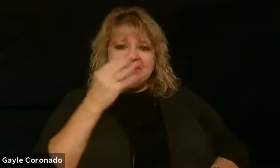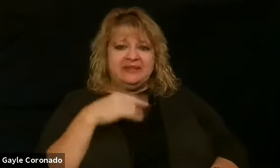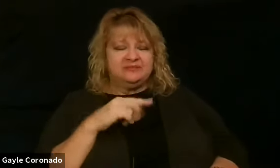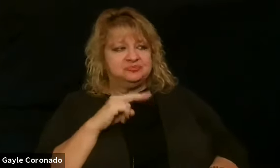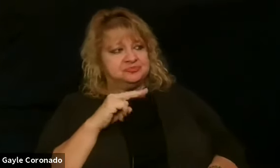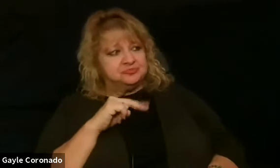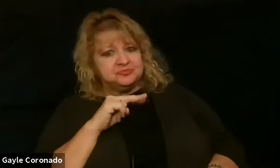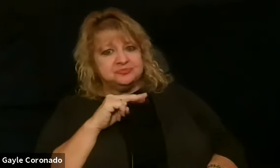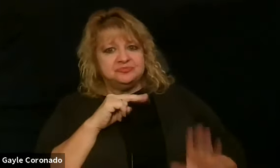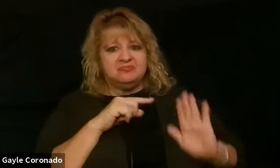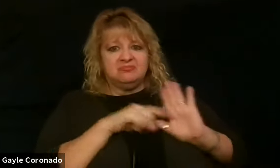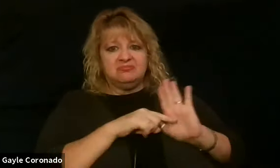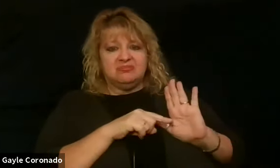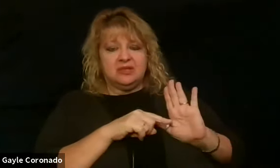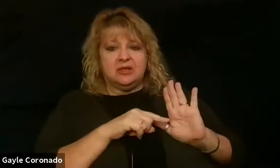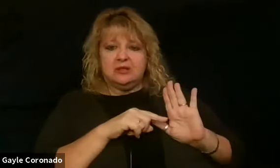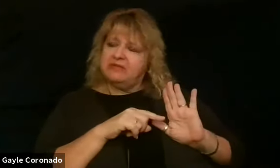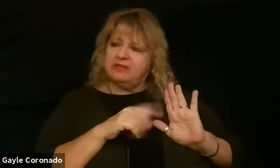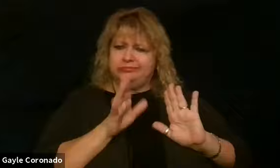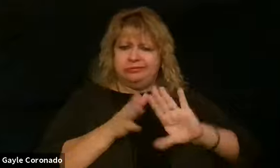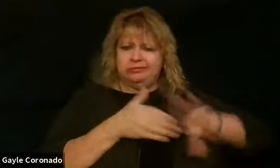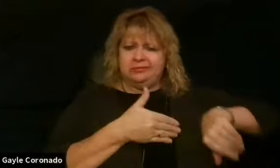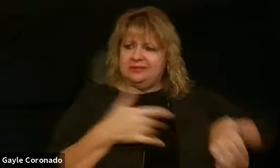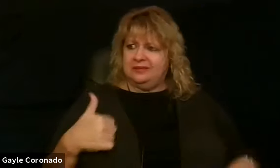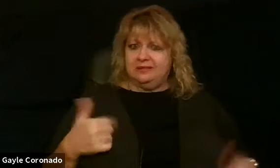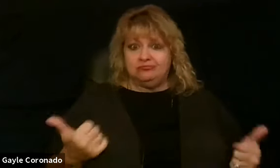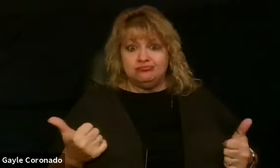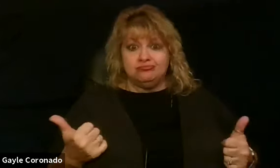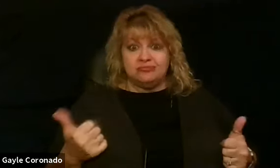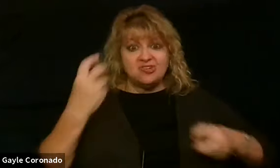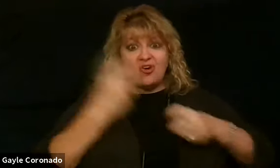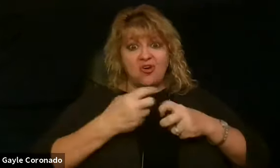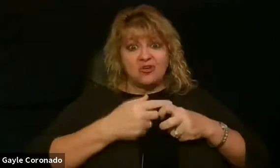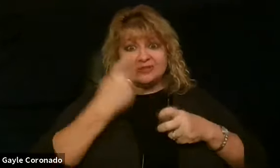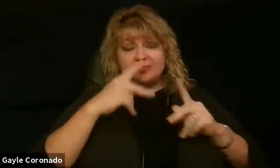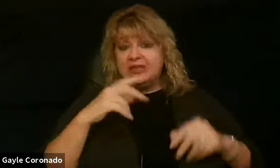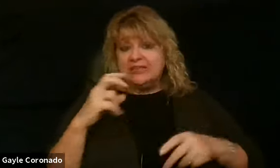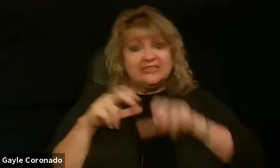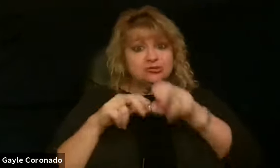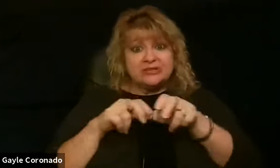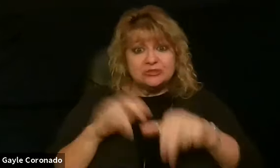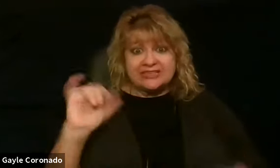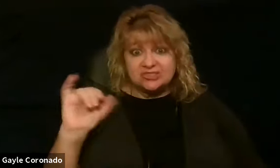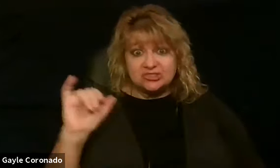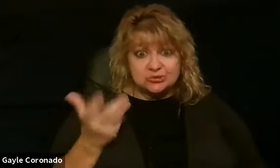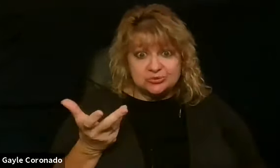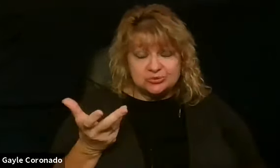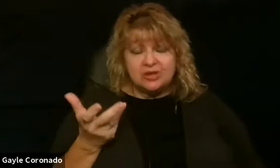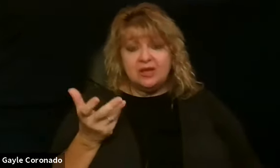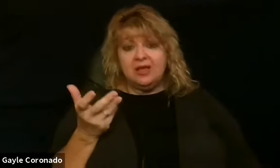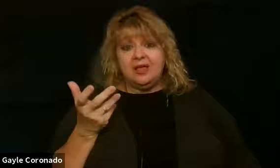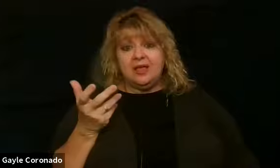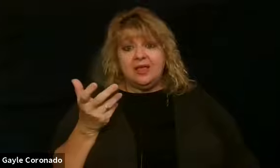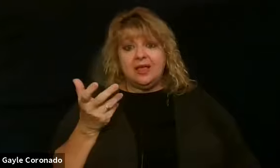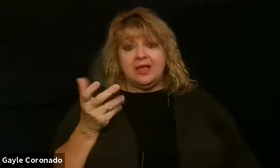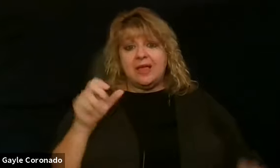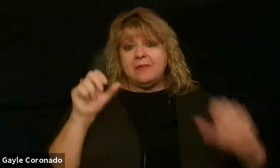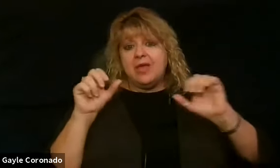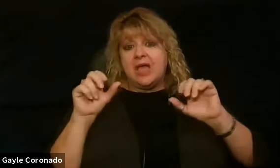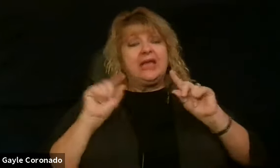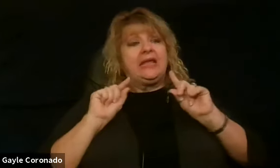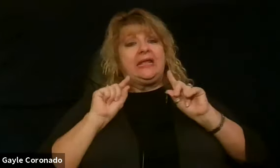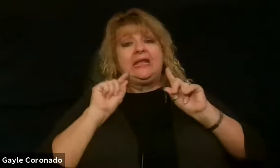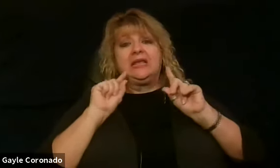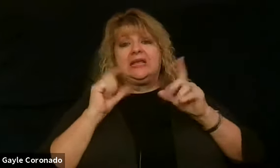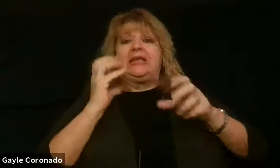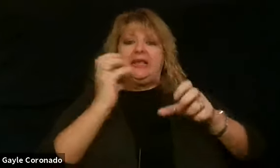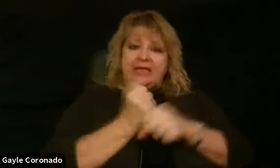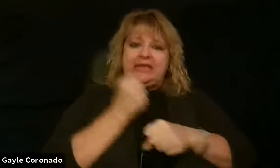And, and coming into awareness about that you know we can have a lot of areas even transportation and you know, getting getting to getting to care comfortably.